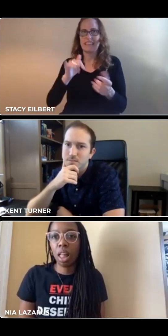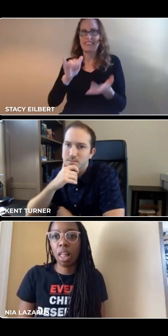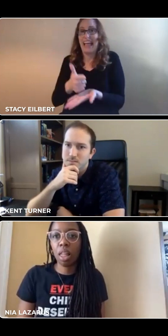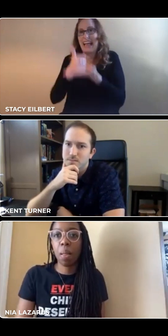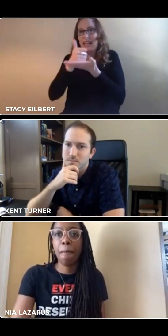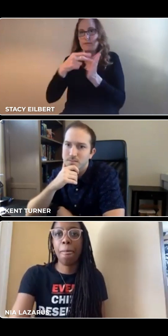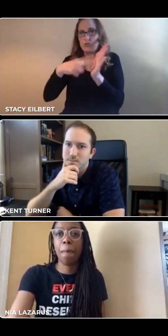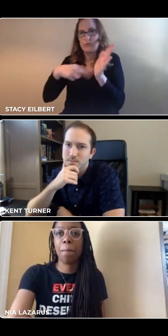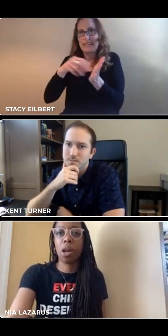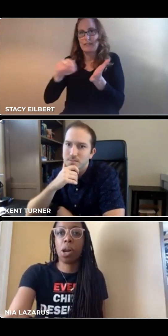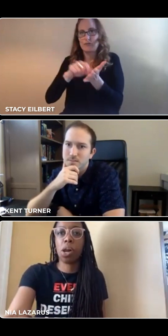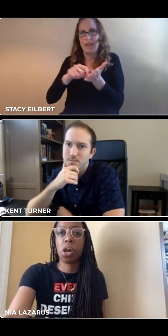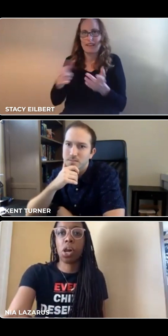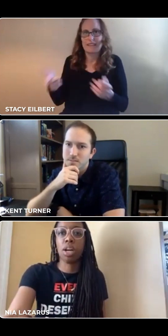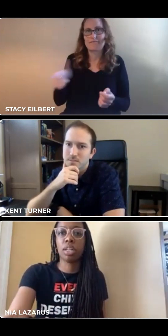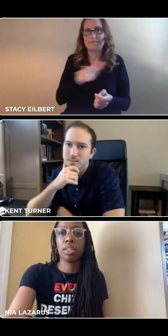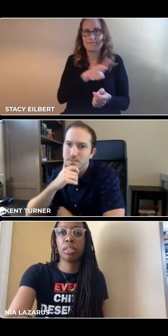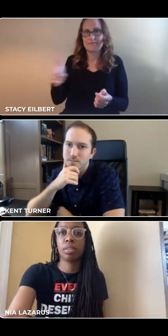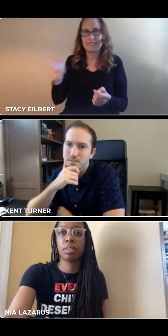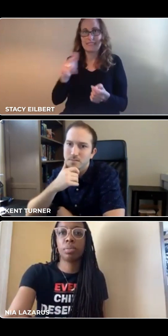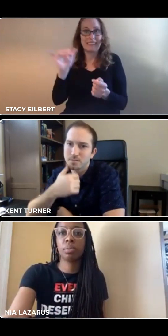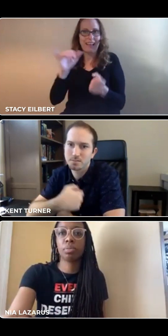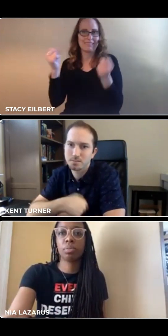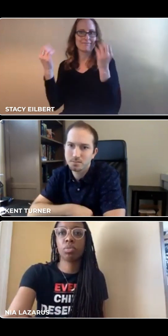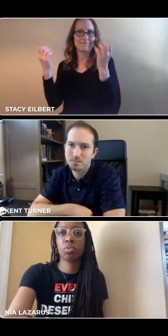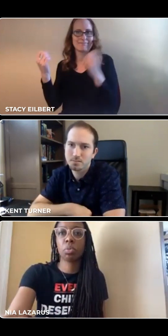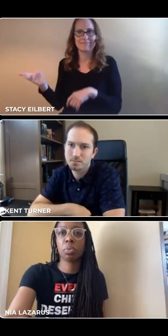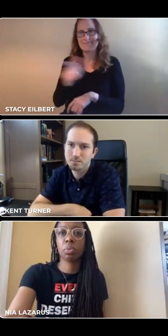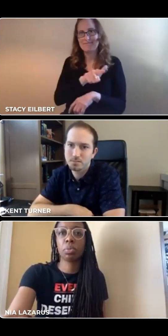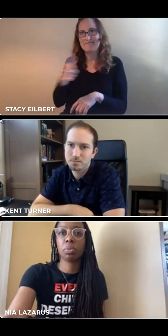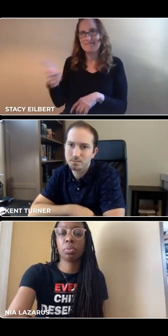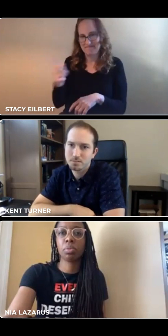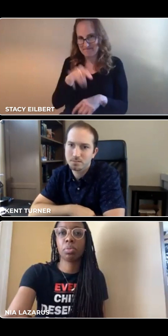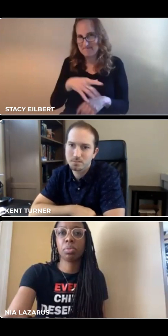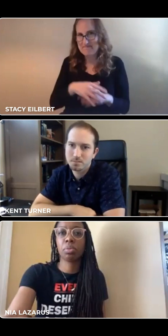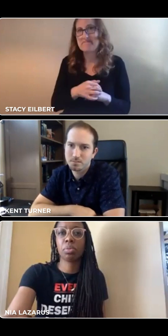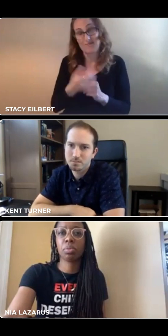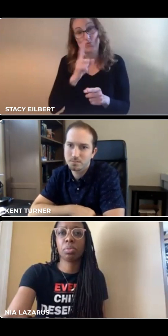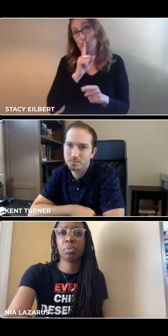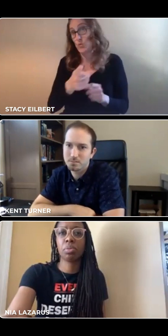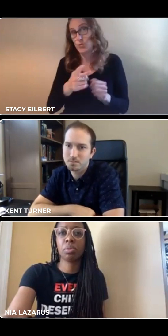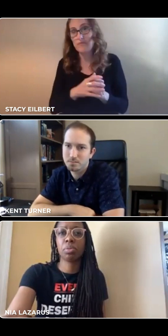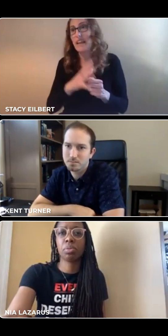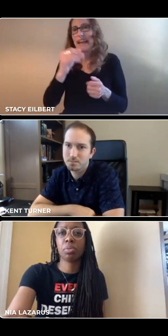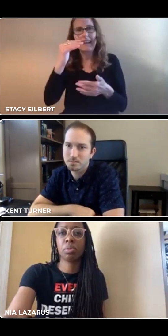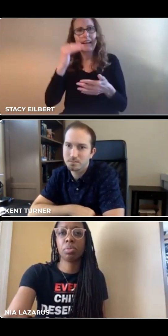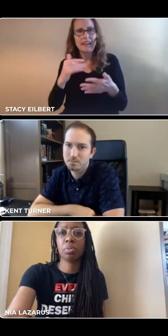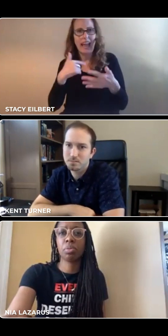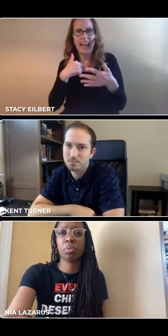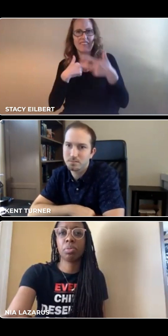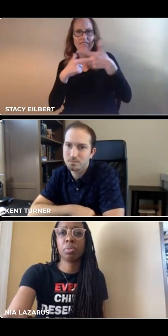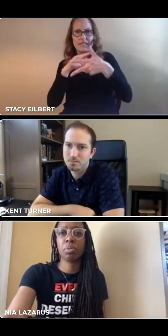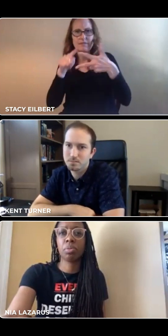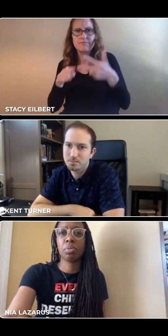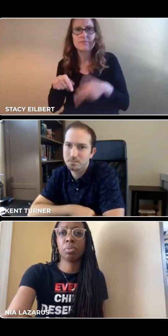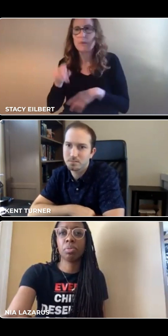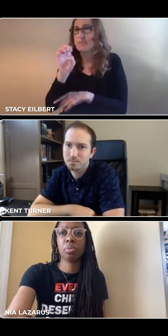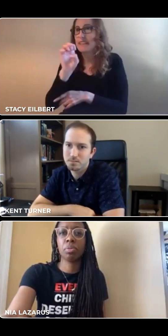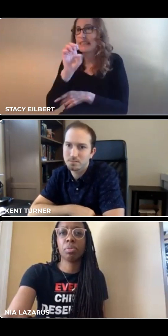students. It helps with reading and writing, just like signing as well. I totally agree.